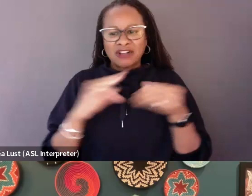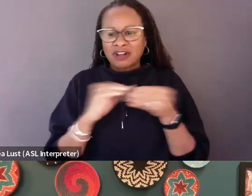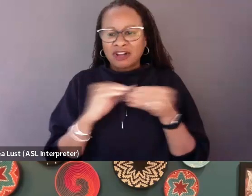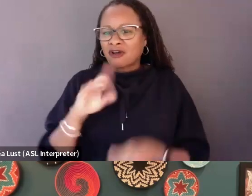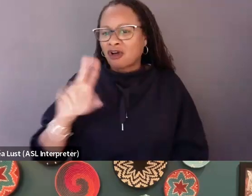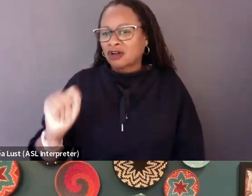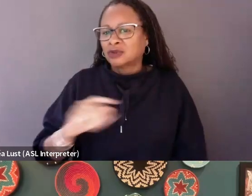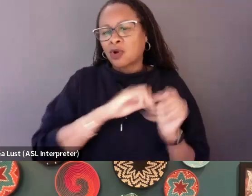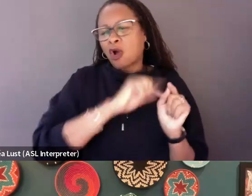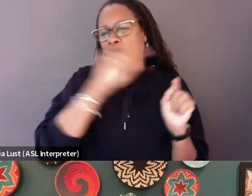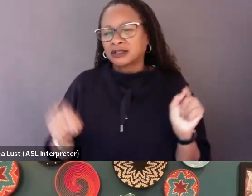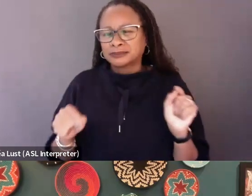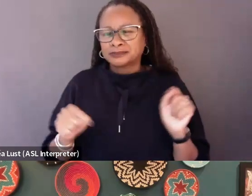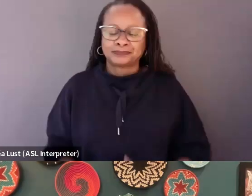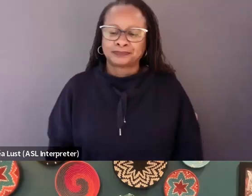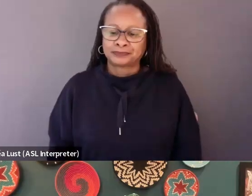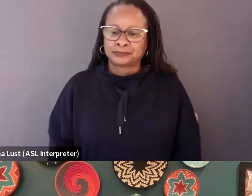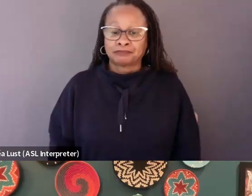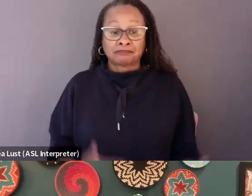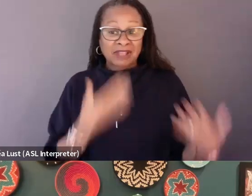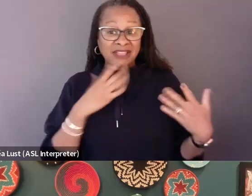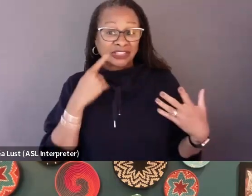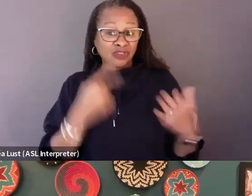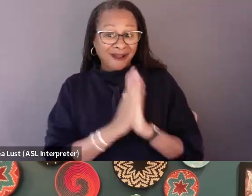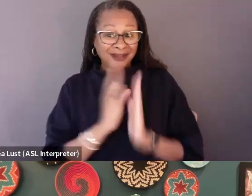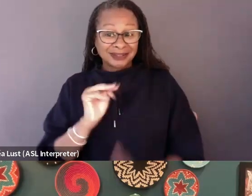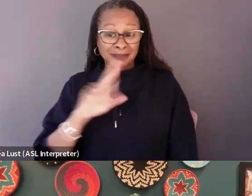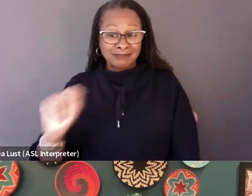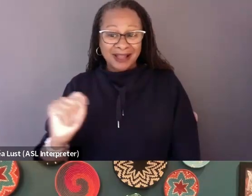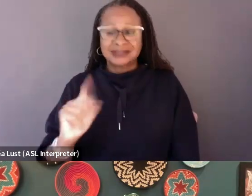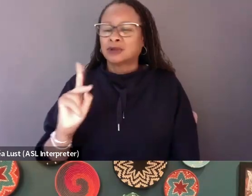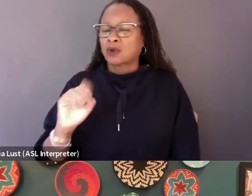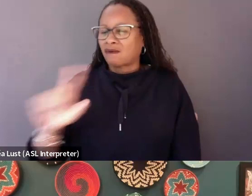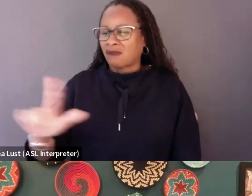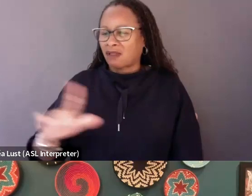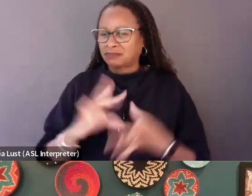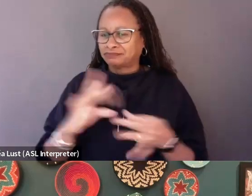Thanks for asking, Matt. I think it really helped that because of the way